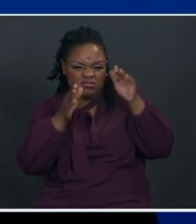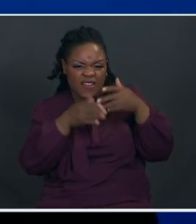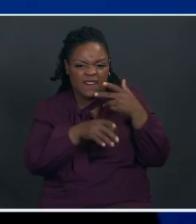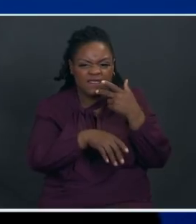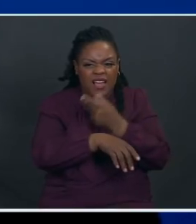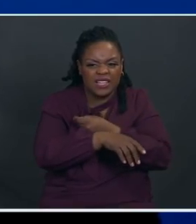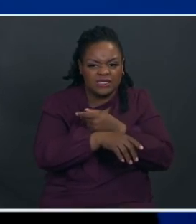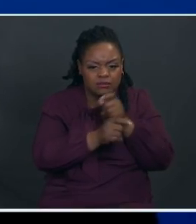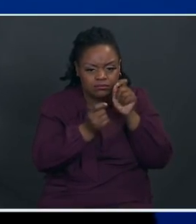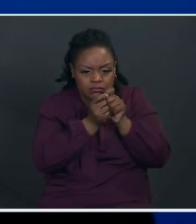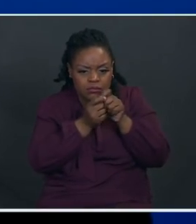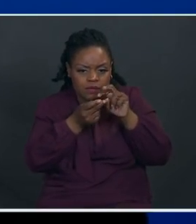literally as we speak.